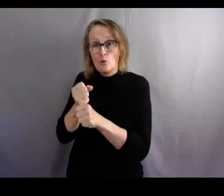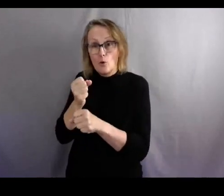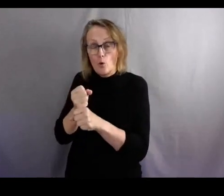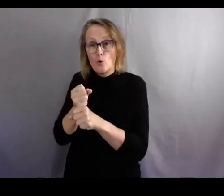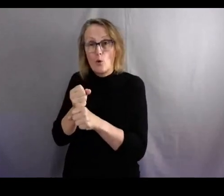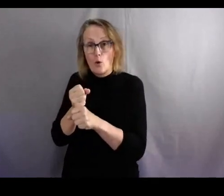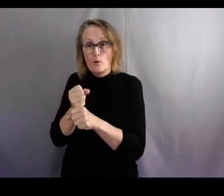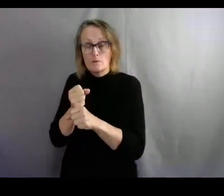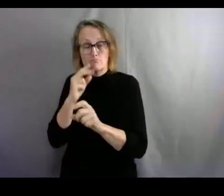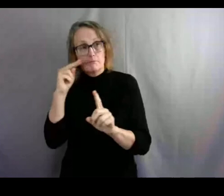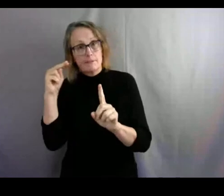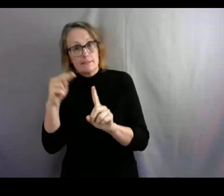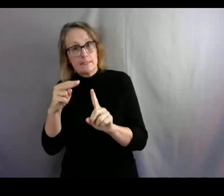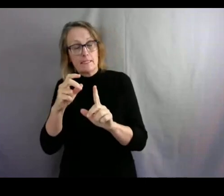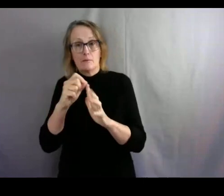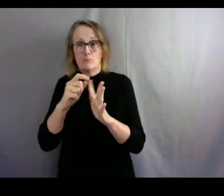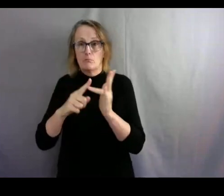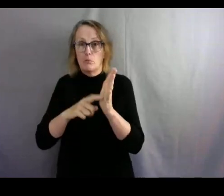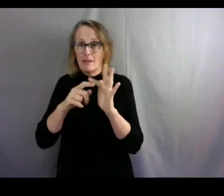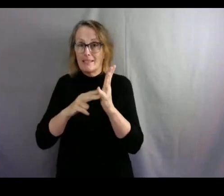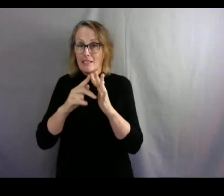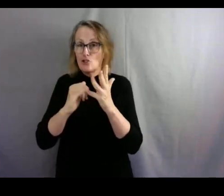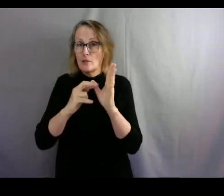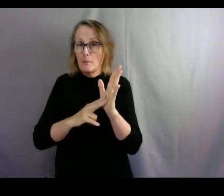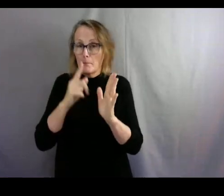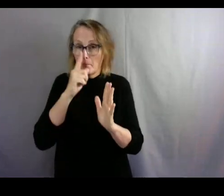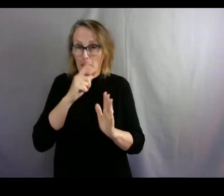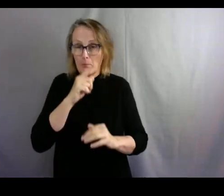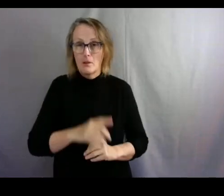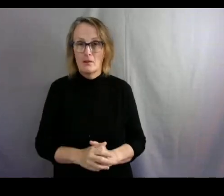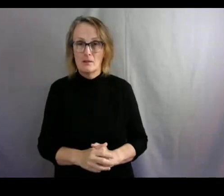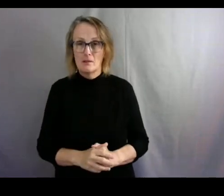And it's also because I think